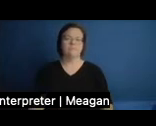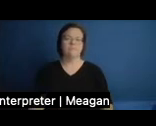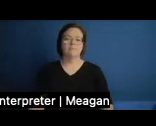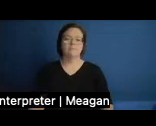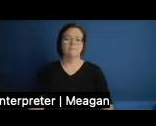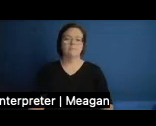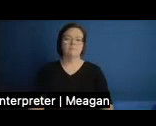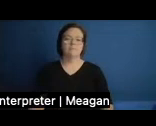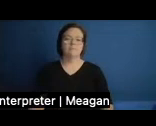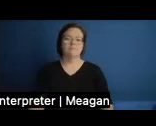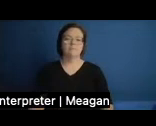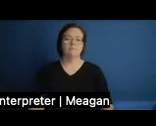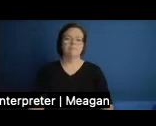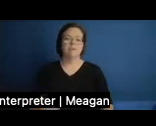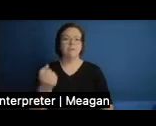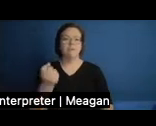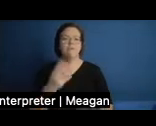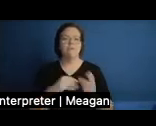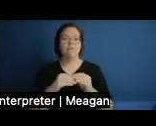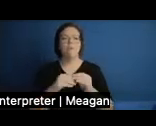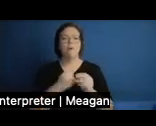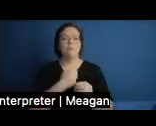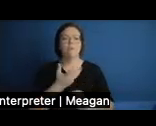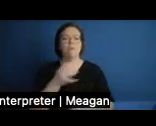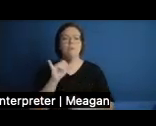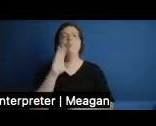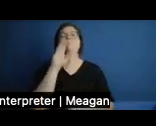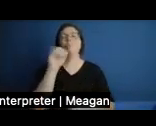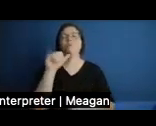I think I had a few more poems too for us. Oh, yeah that was a word my family taught me.